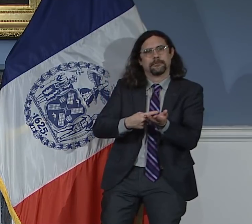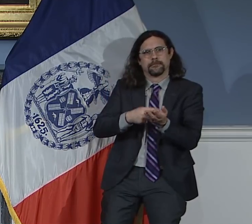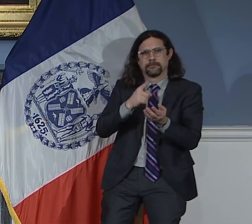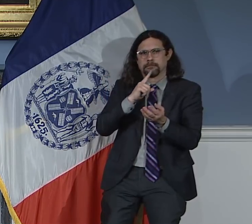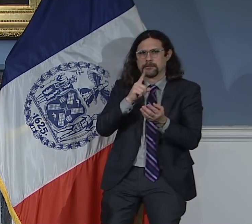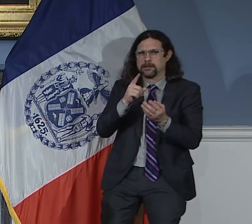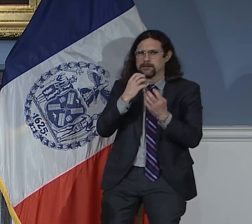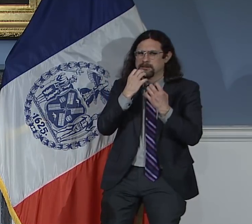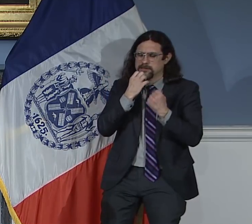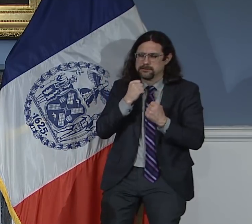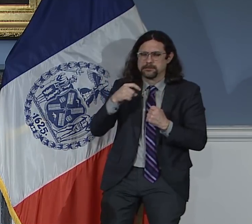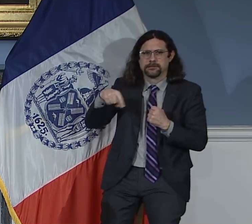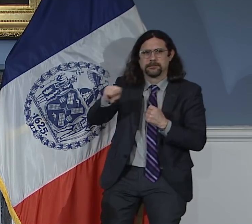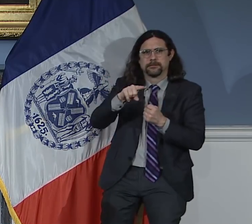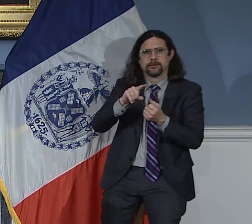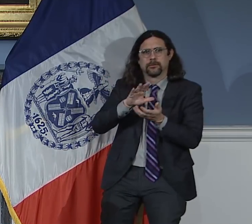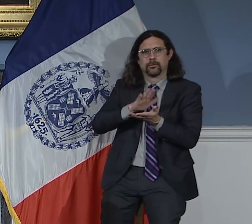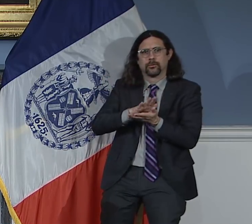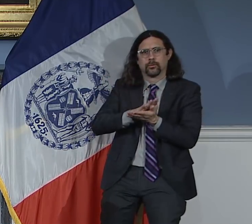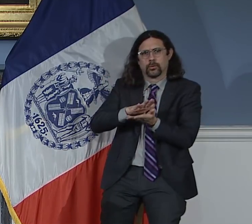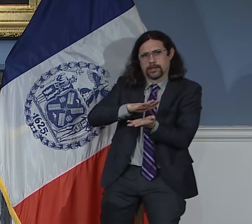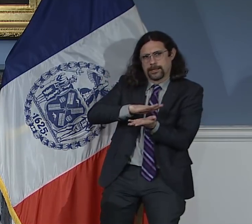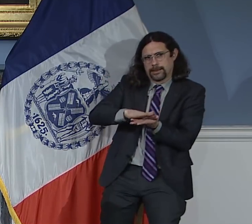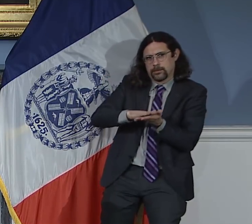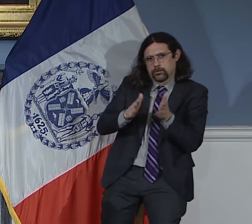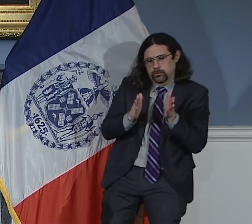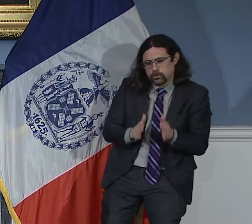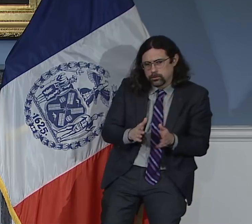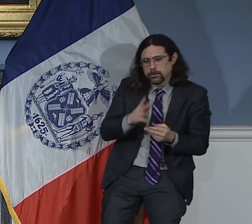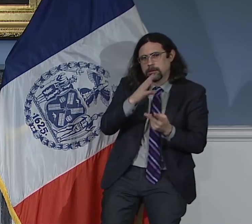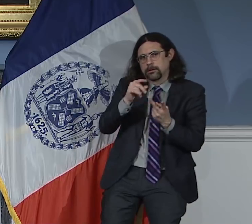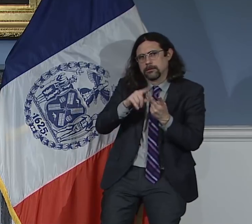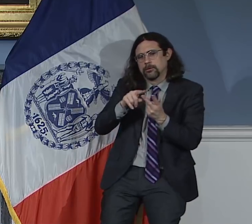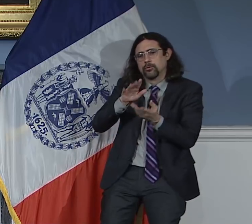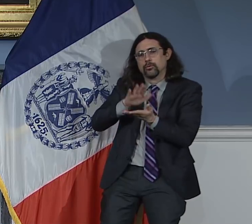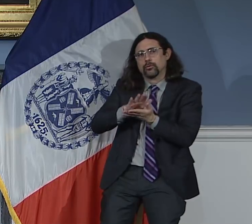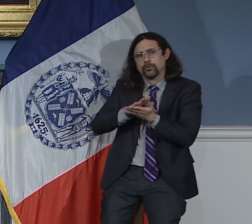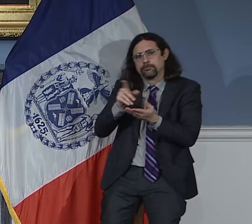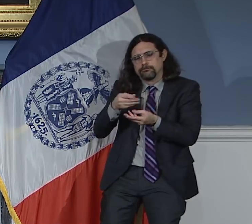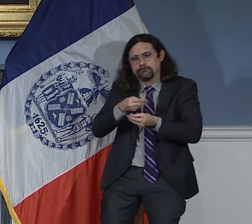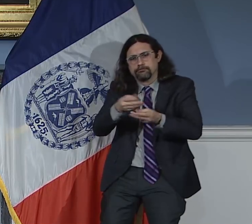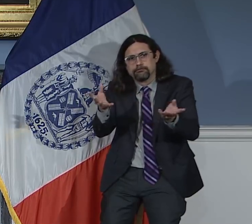NOBLE GROUP OF WORKERS, SCHOOL CLEANERS AND USCTOANDIS NDA